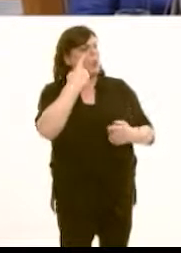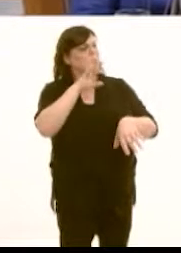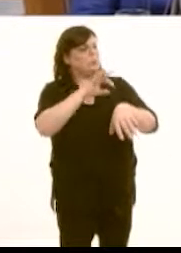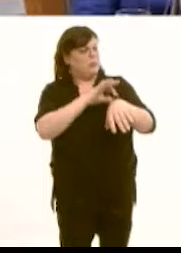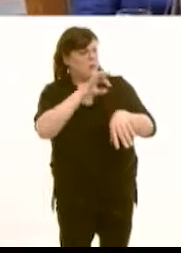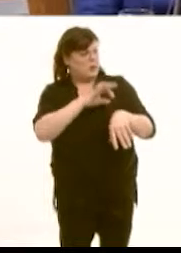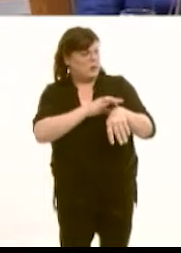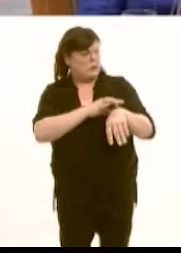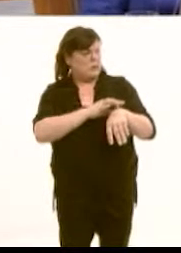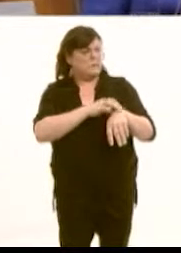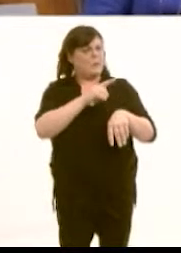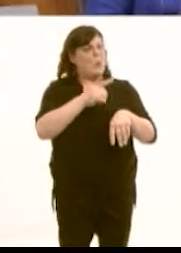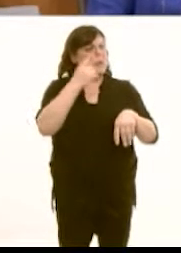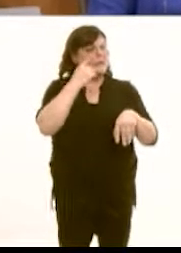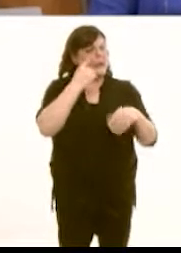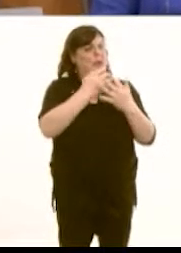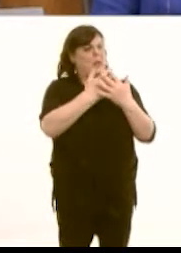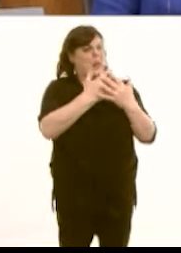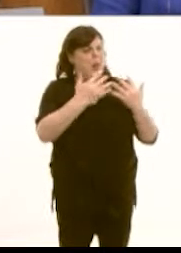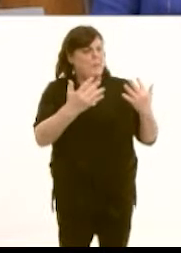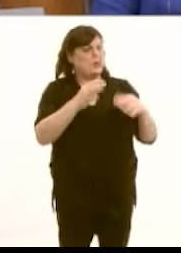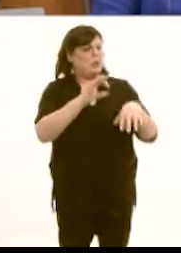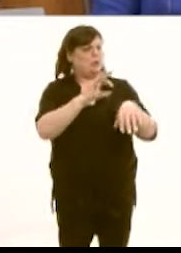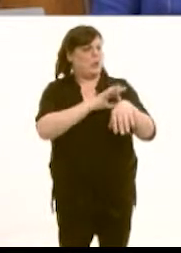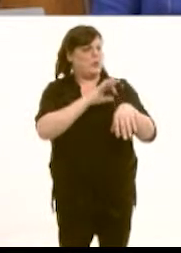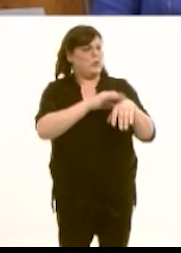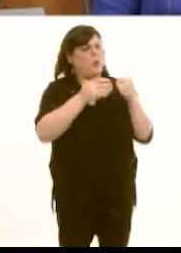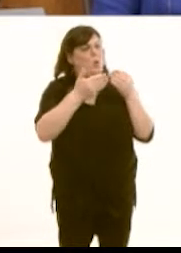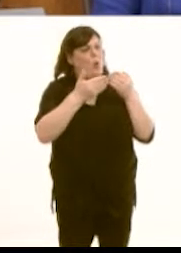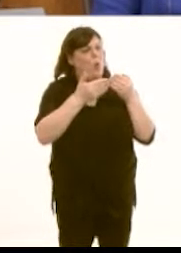an increase in the number of GP surgeries that are open through their core hours.